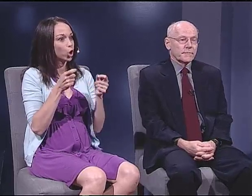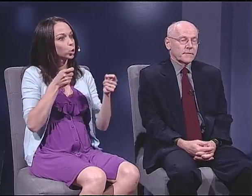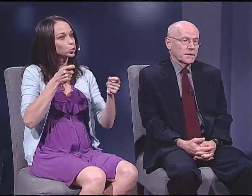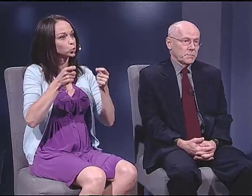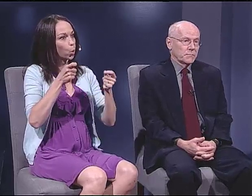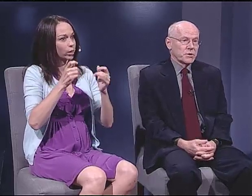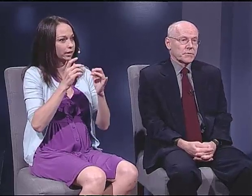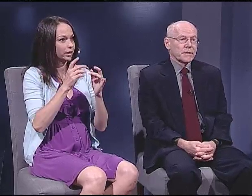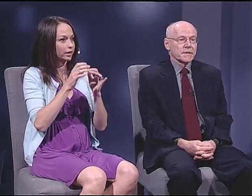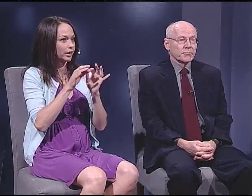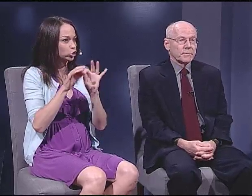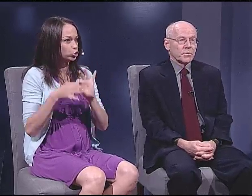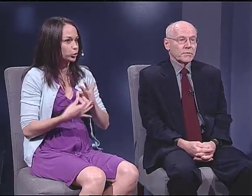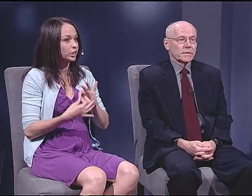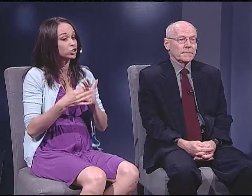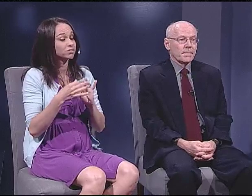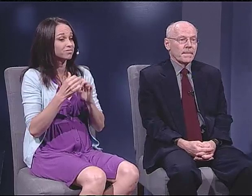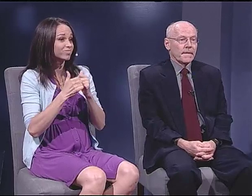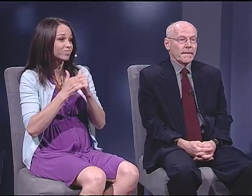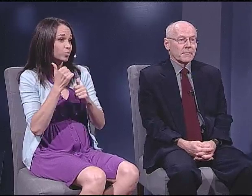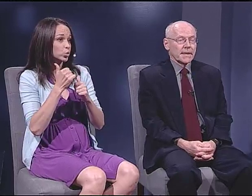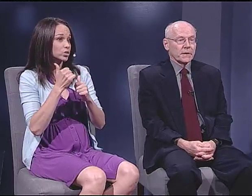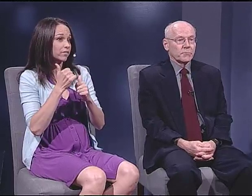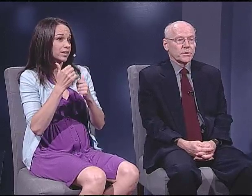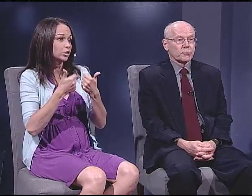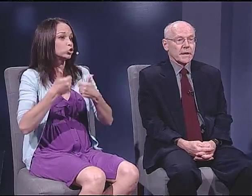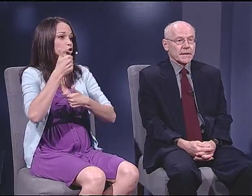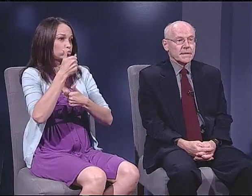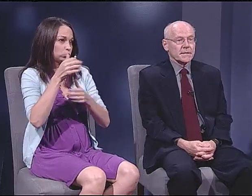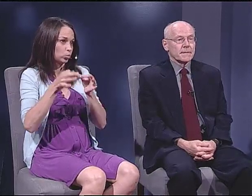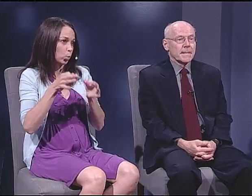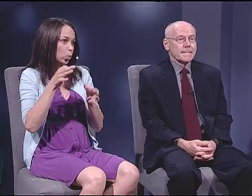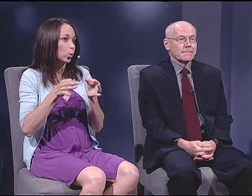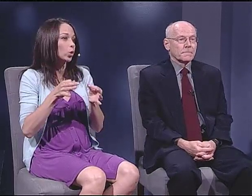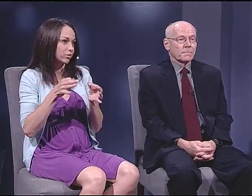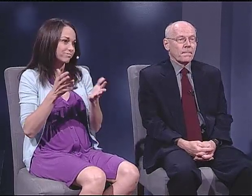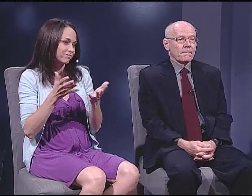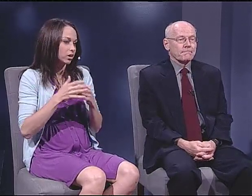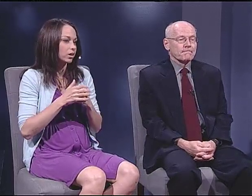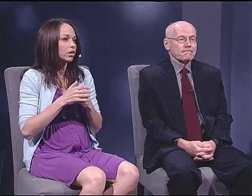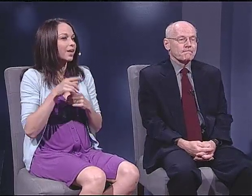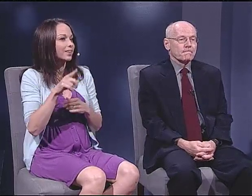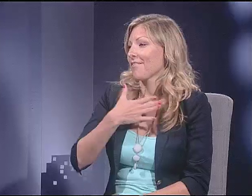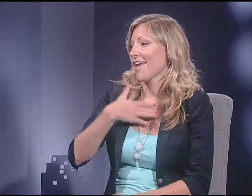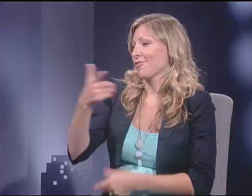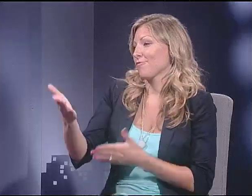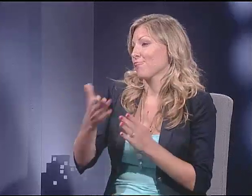for example, a majority in the Supreme Court and that will tell you what your right is, for example.